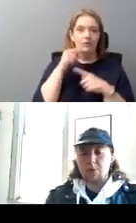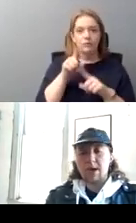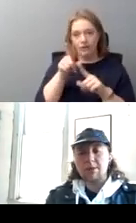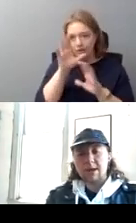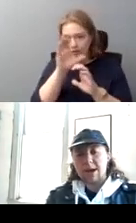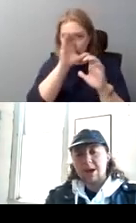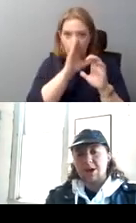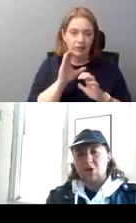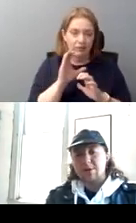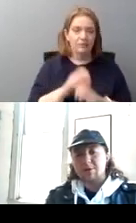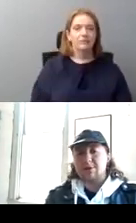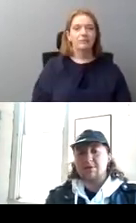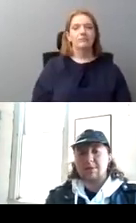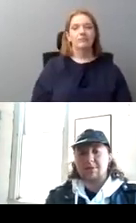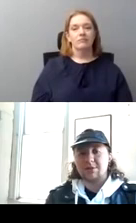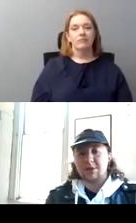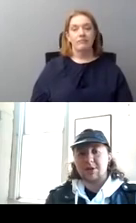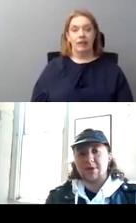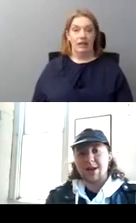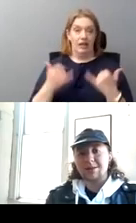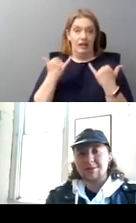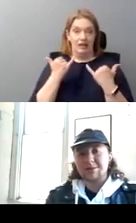And I think now would be a really good time to start the Q&A. R: